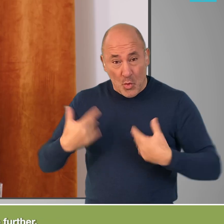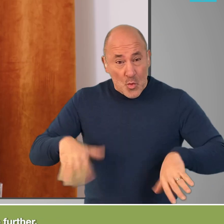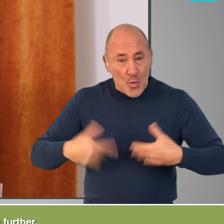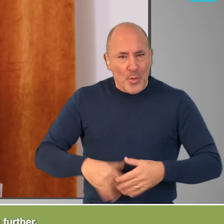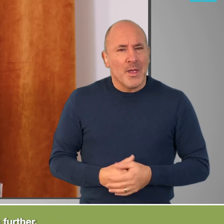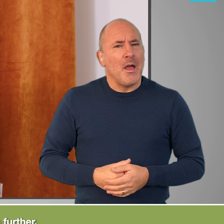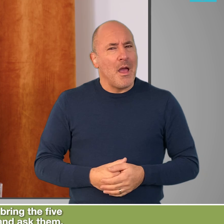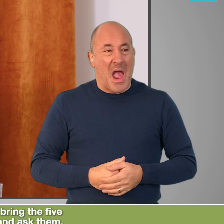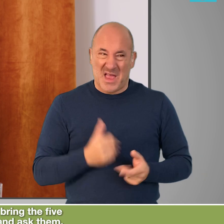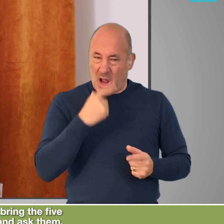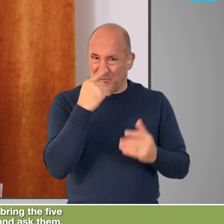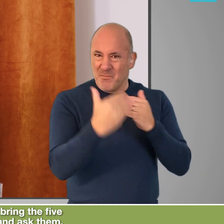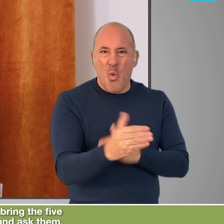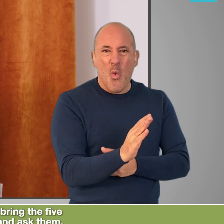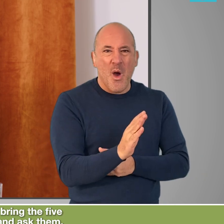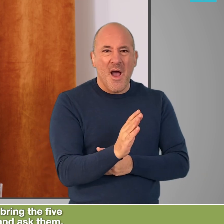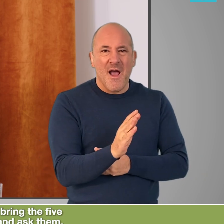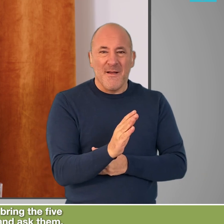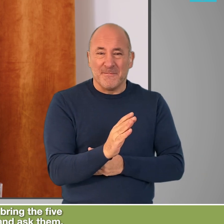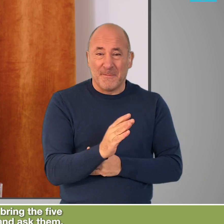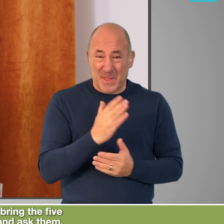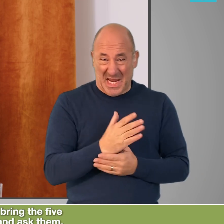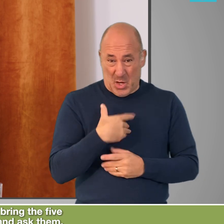I think we can go further. I think we can literally bring the five year olds into a room and ask them,